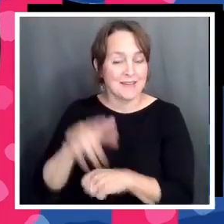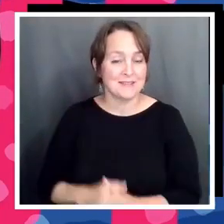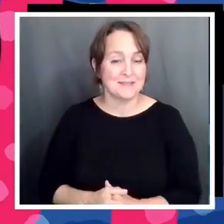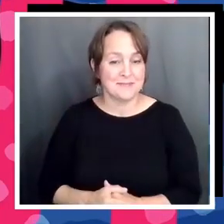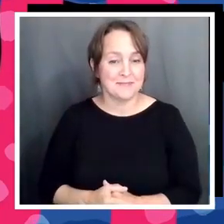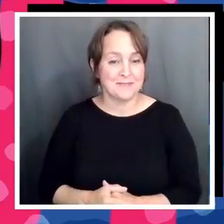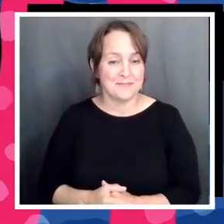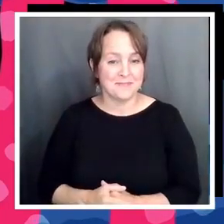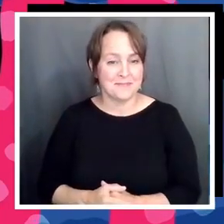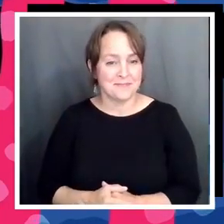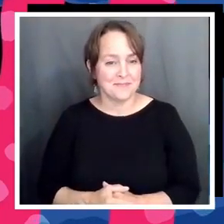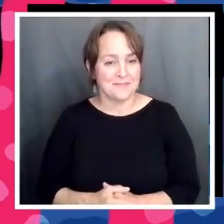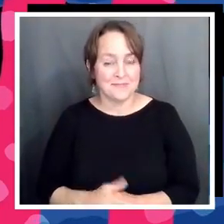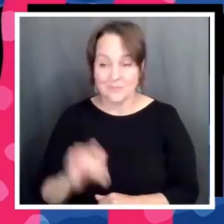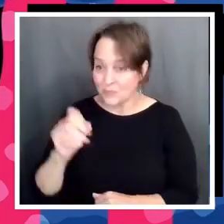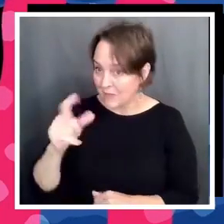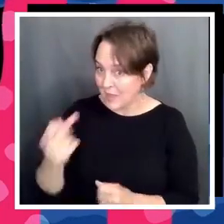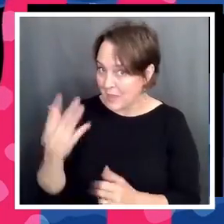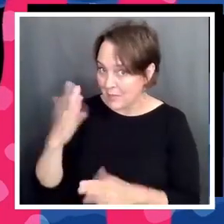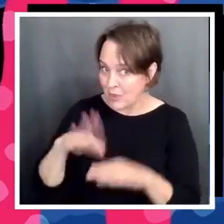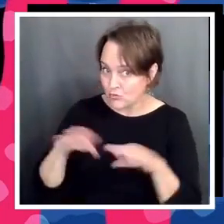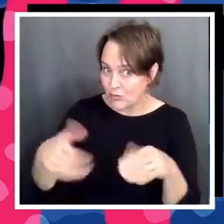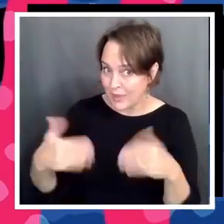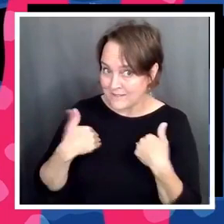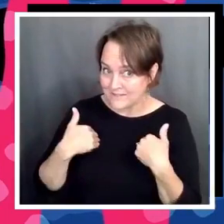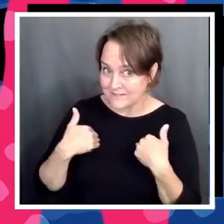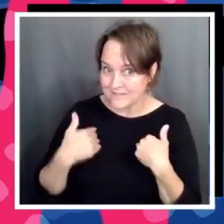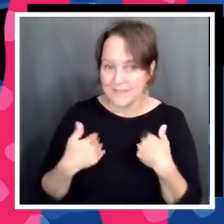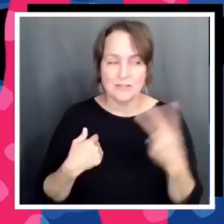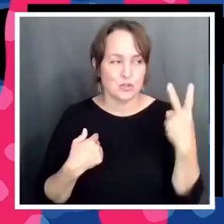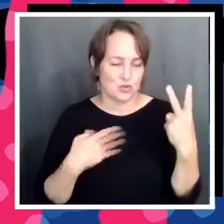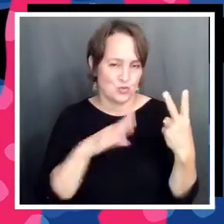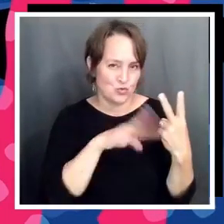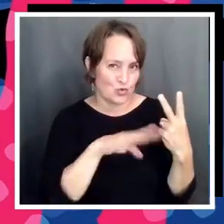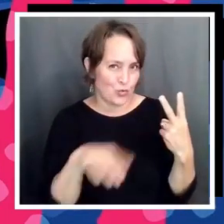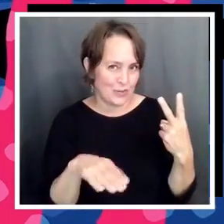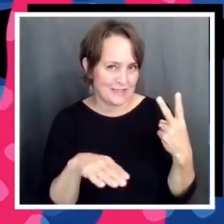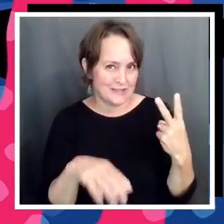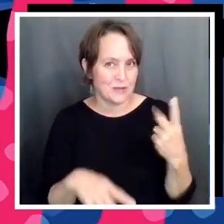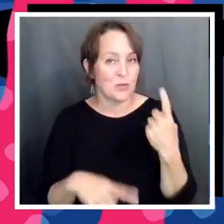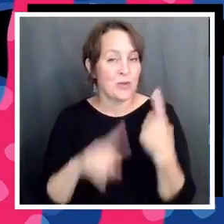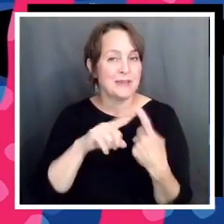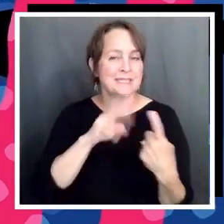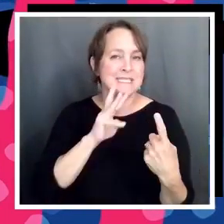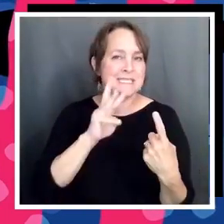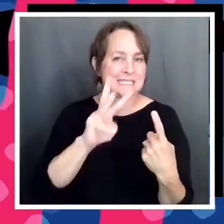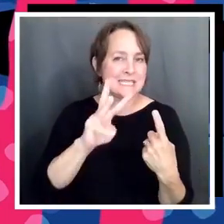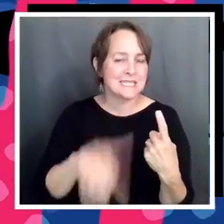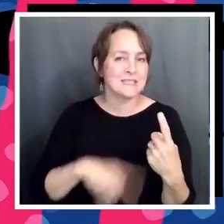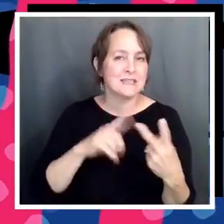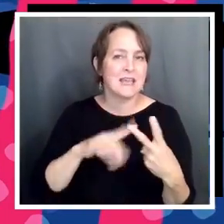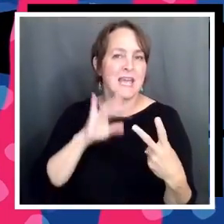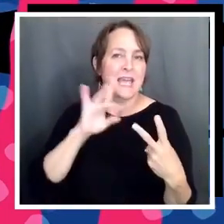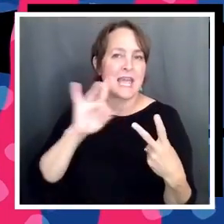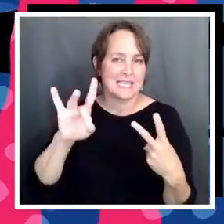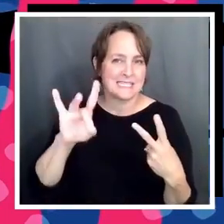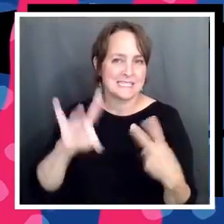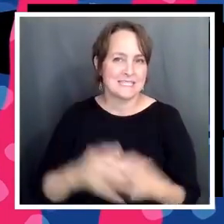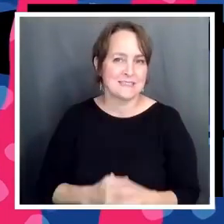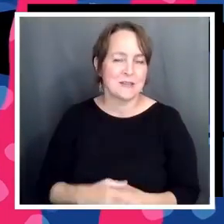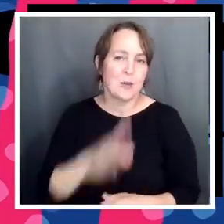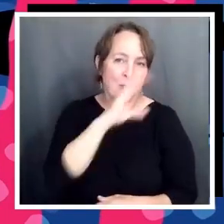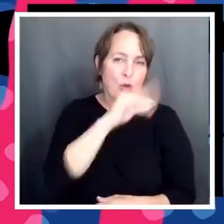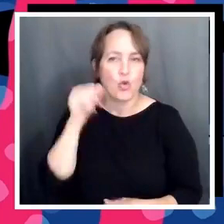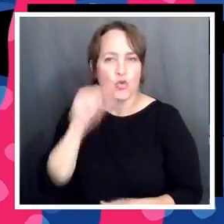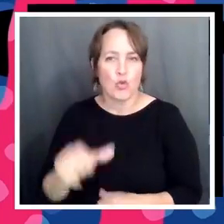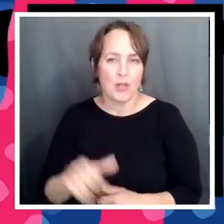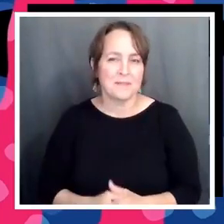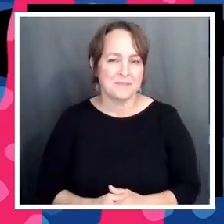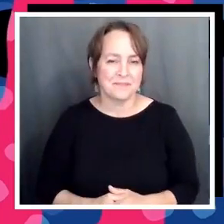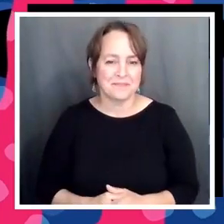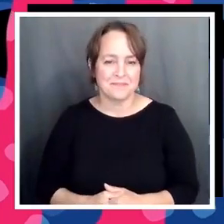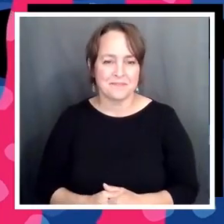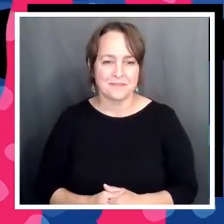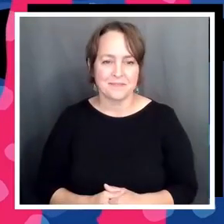MY NAME IS JESSICA I'M A 16